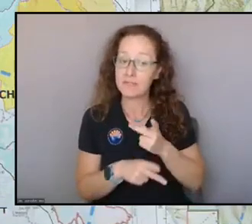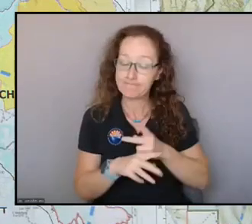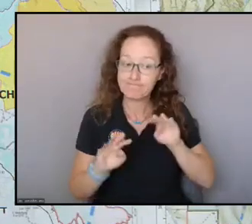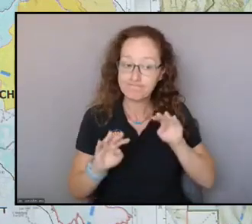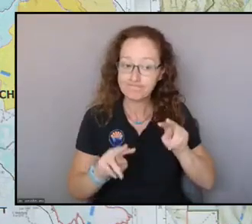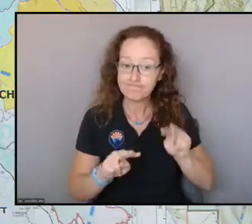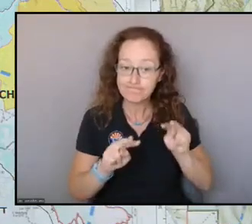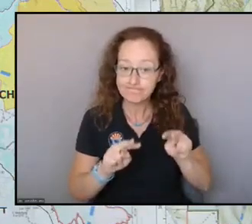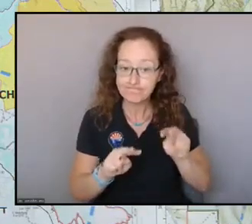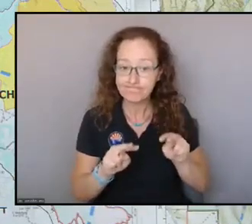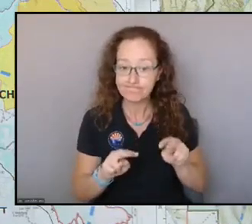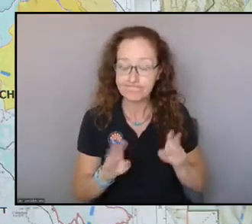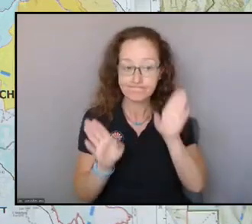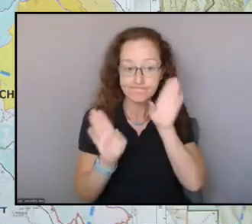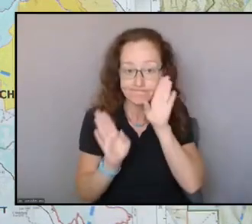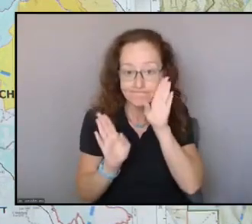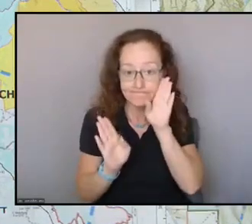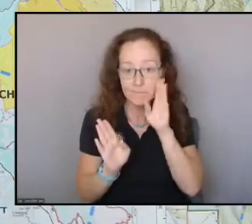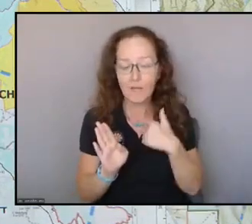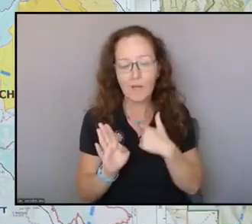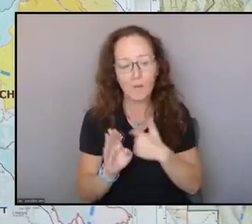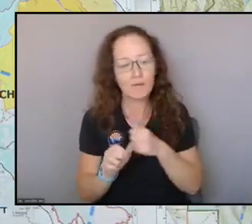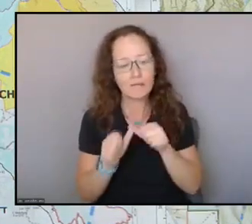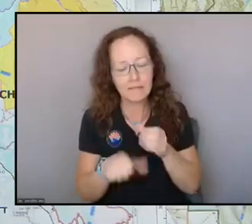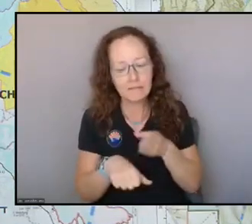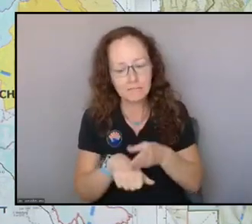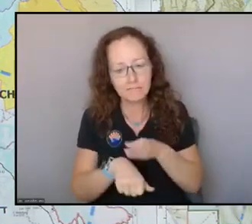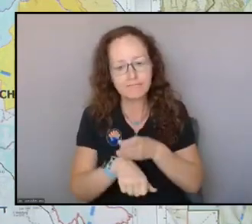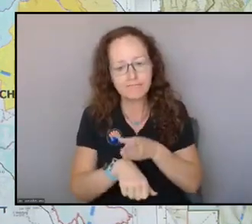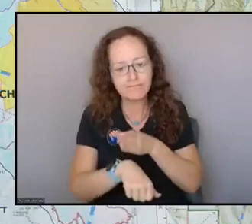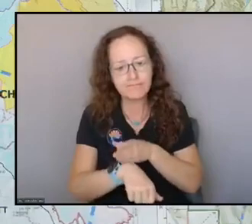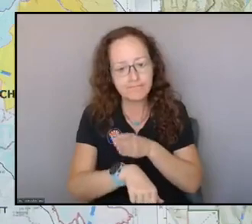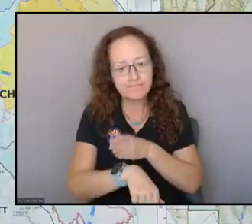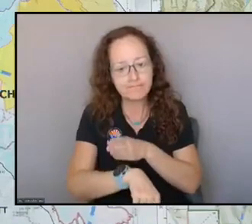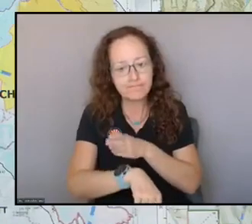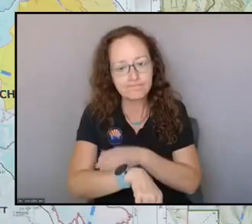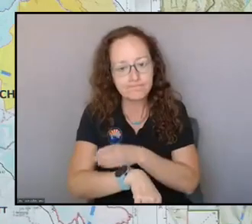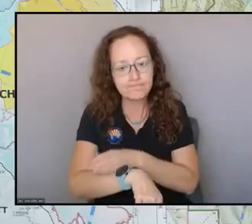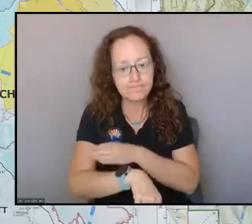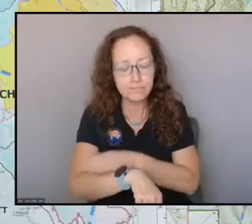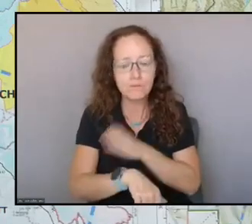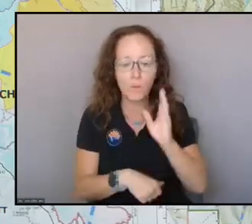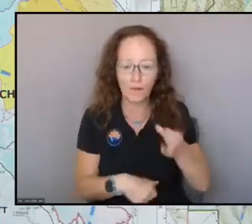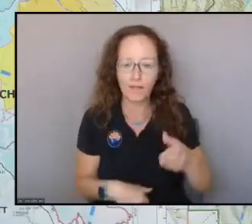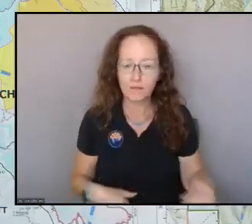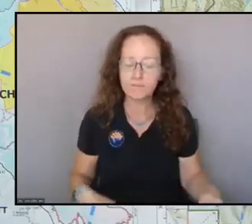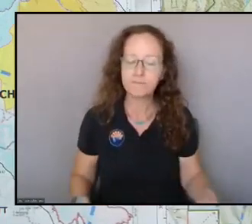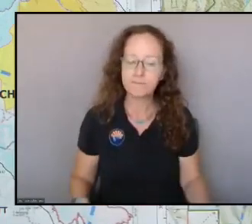KEEP PAYING ATTENTION. AND WE'LL KEEP MAKING PROGRESS AS WE GET THROUGH THIS FIRE.